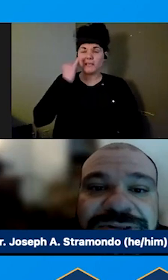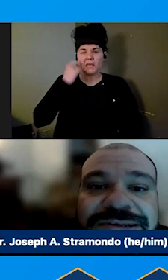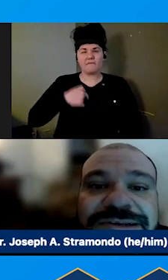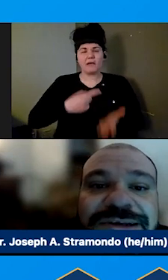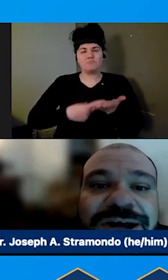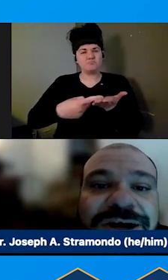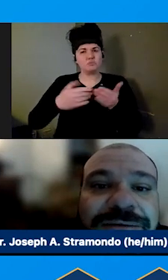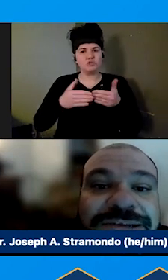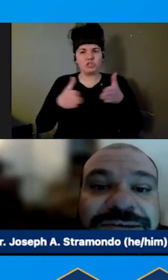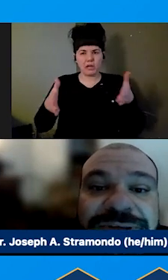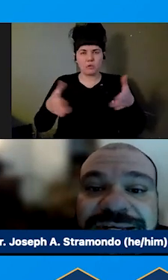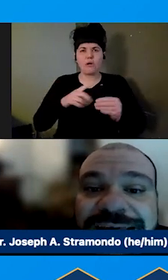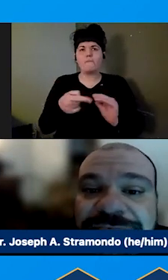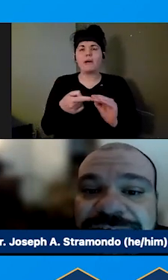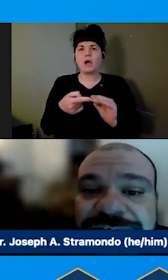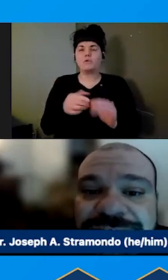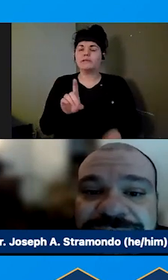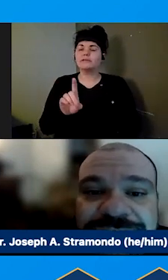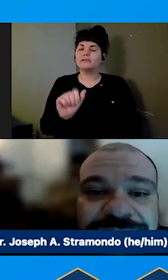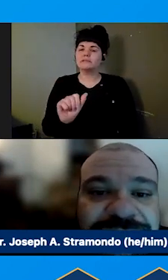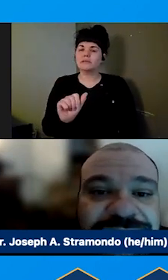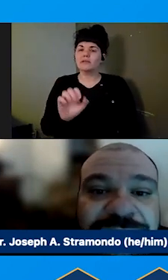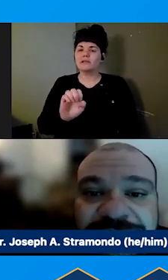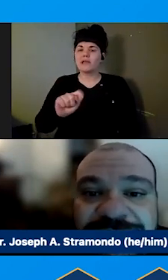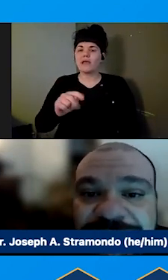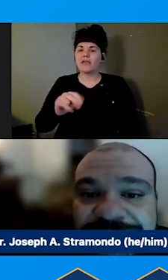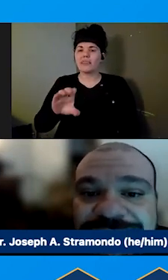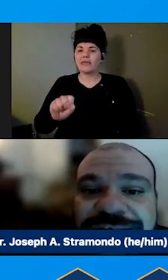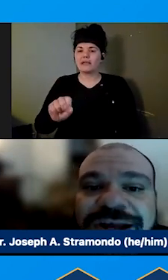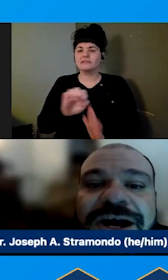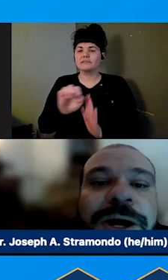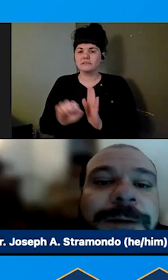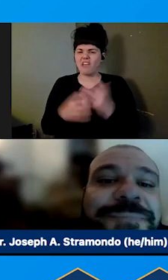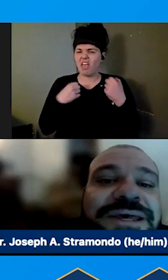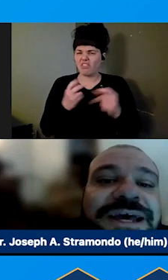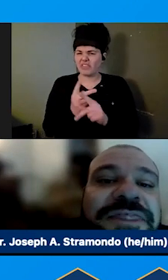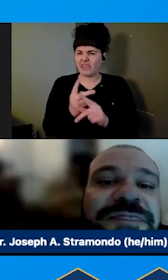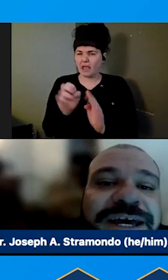talk a little bit in general about disability ethics or